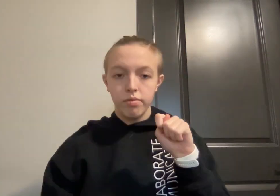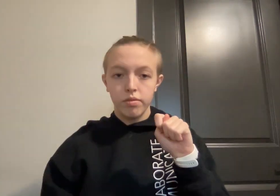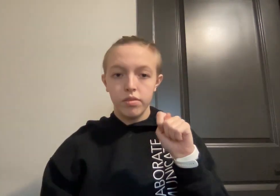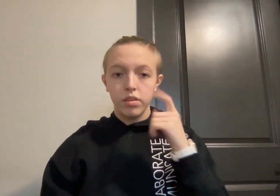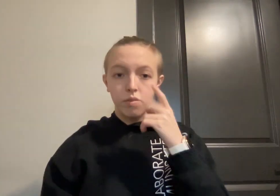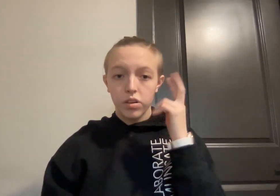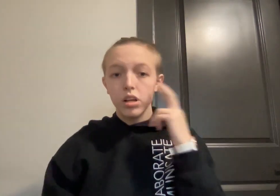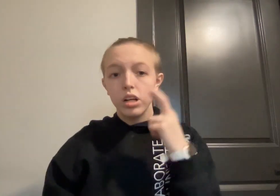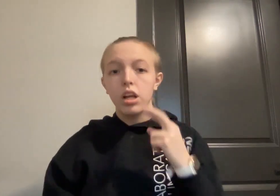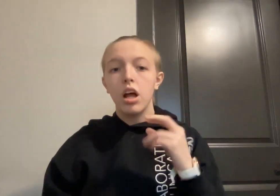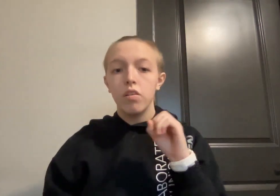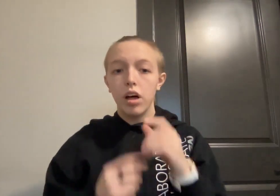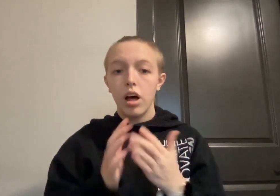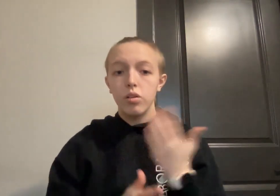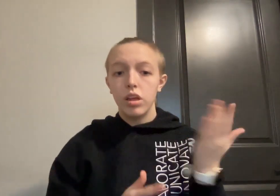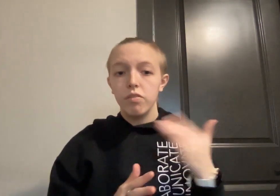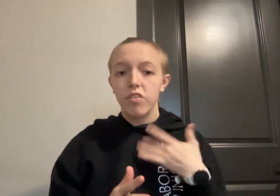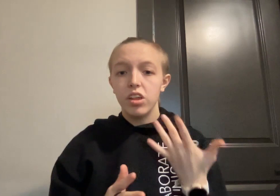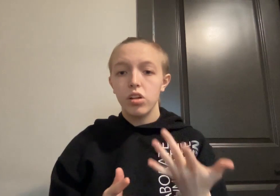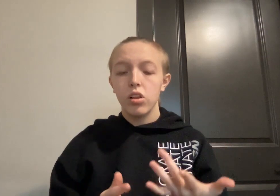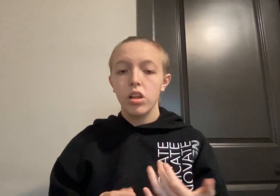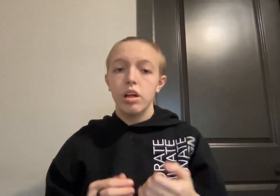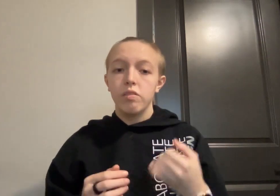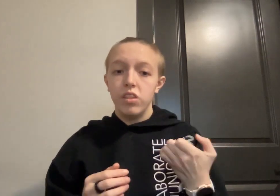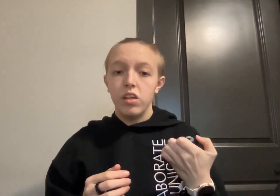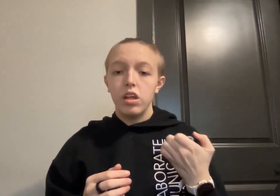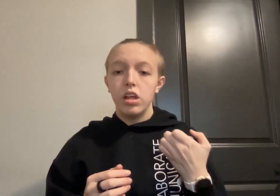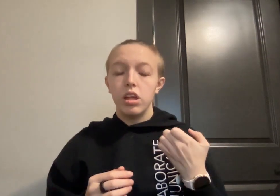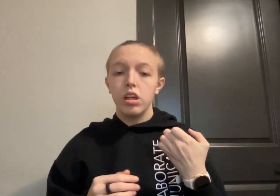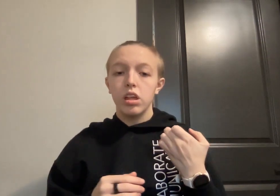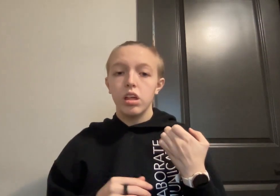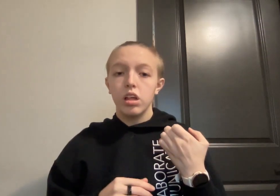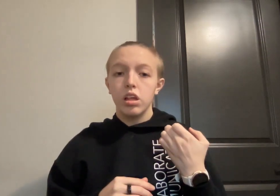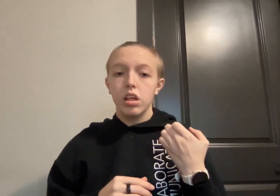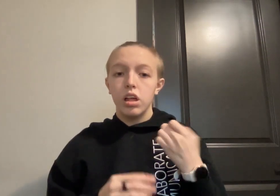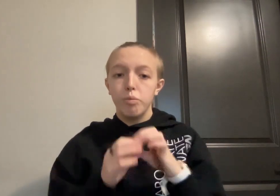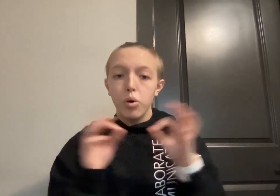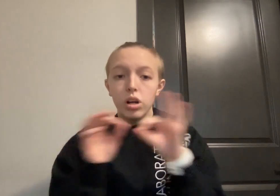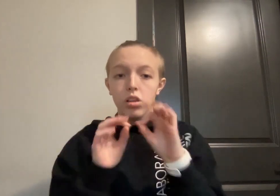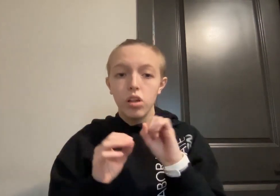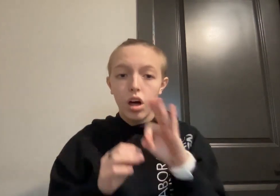and recognition of how they feel, the importance